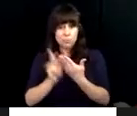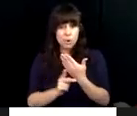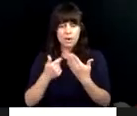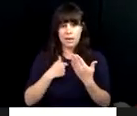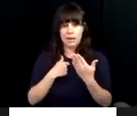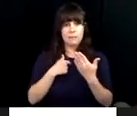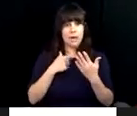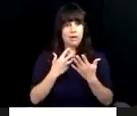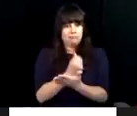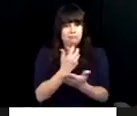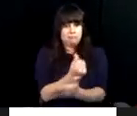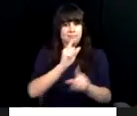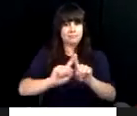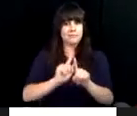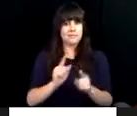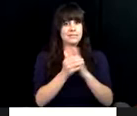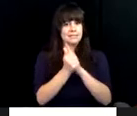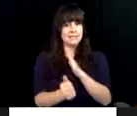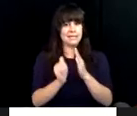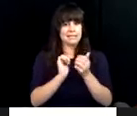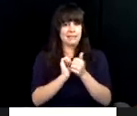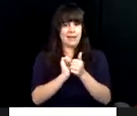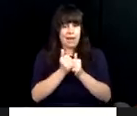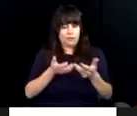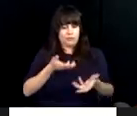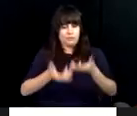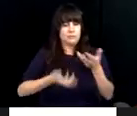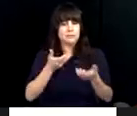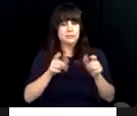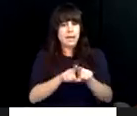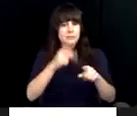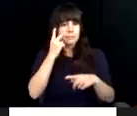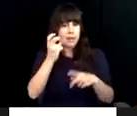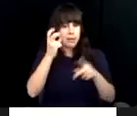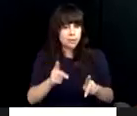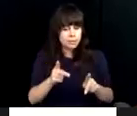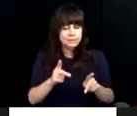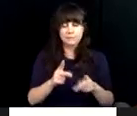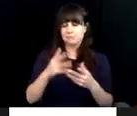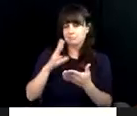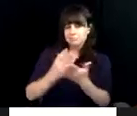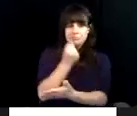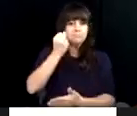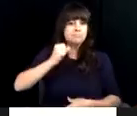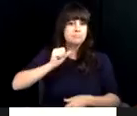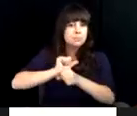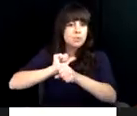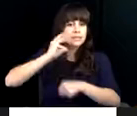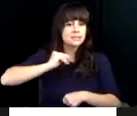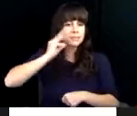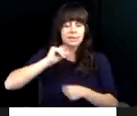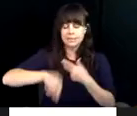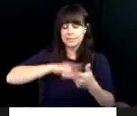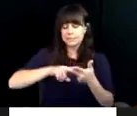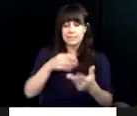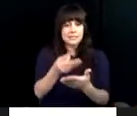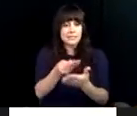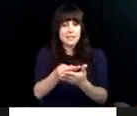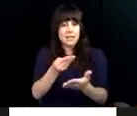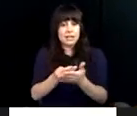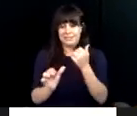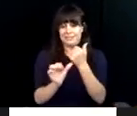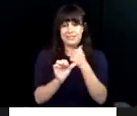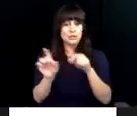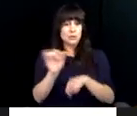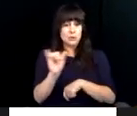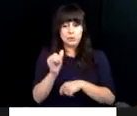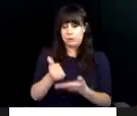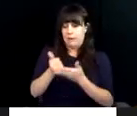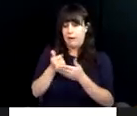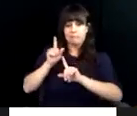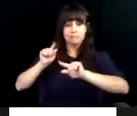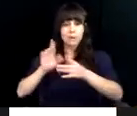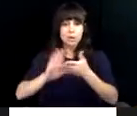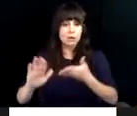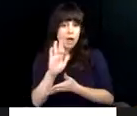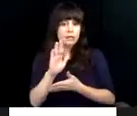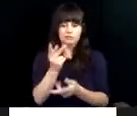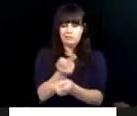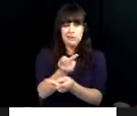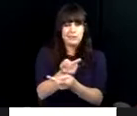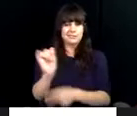dB VI and vocational rehabilitation.